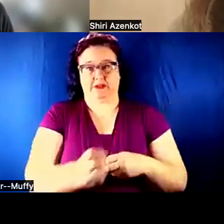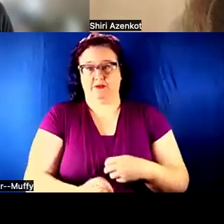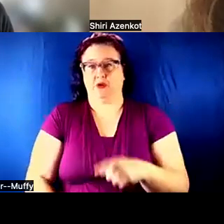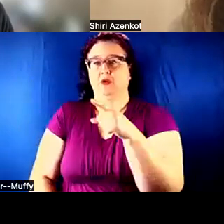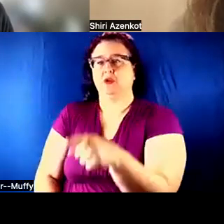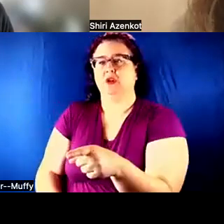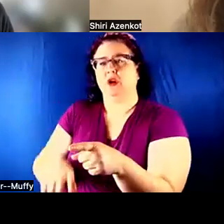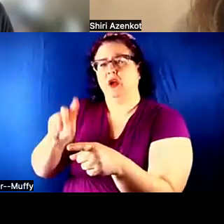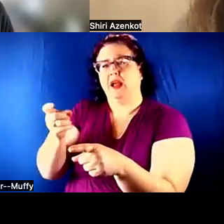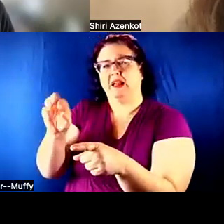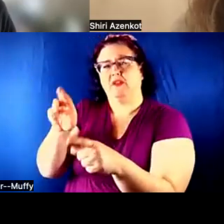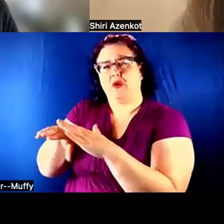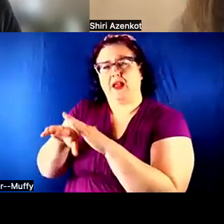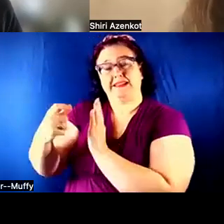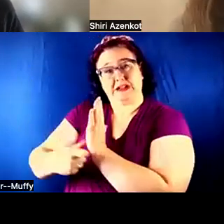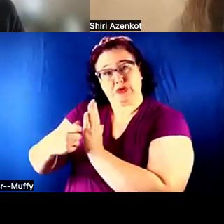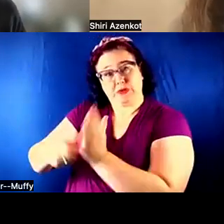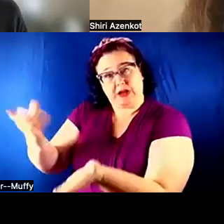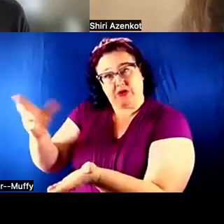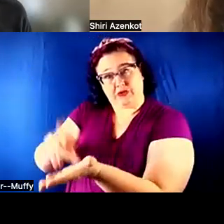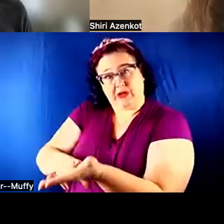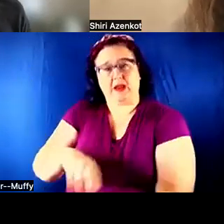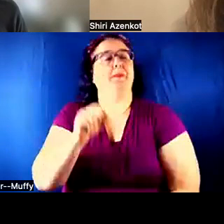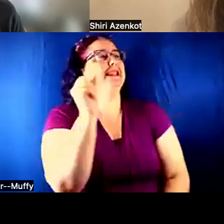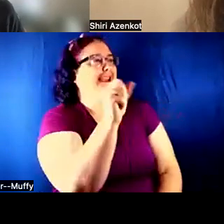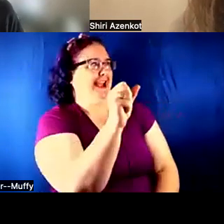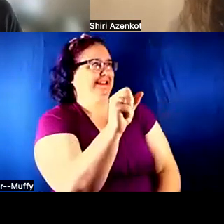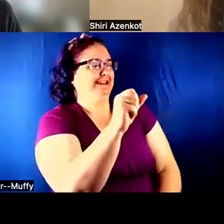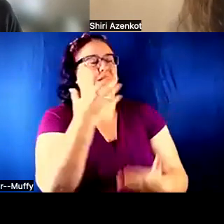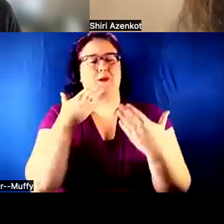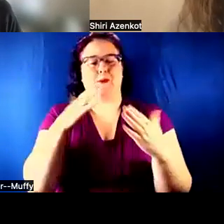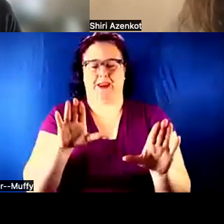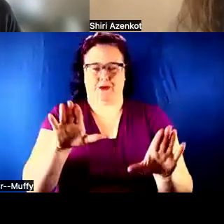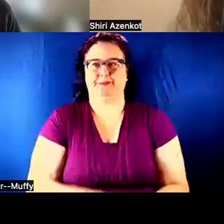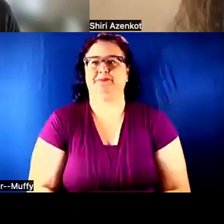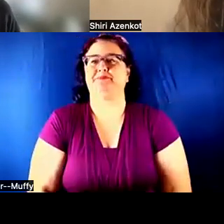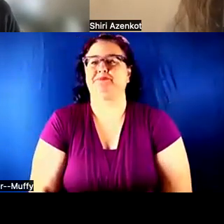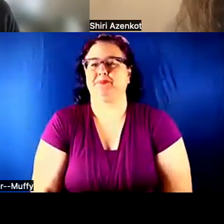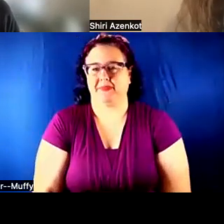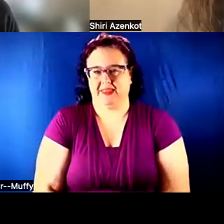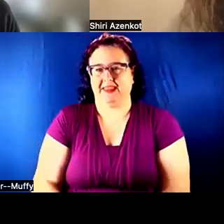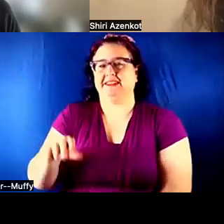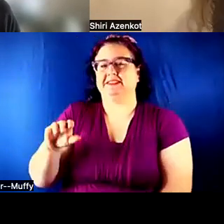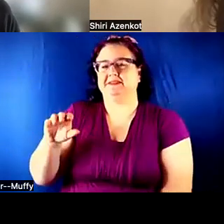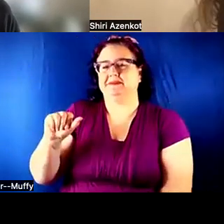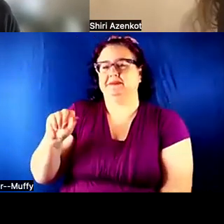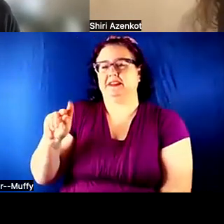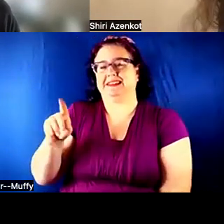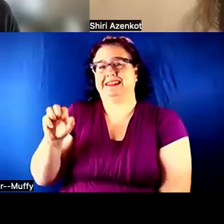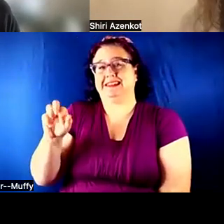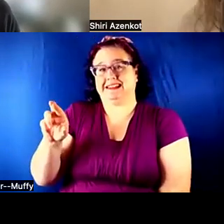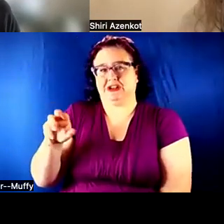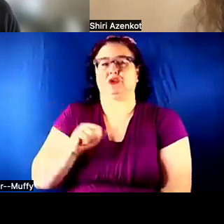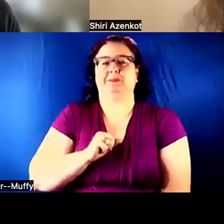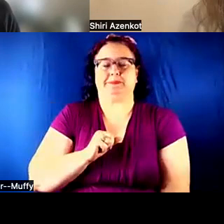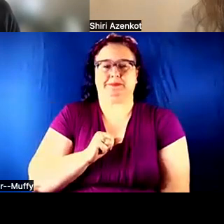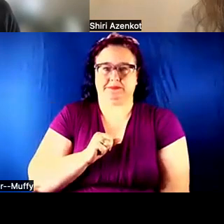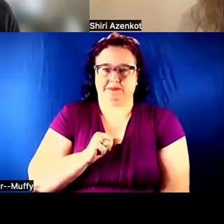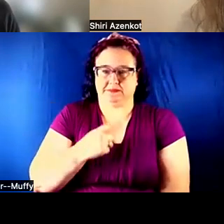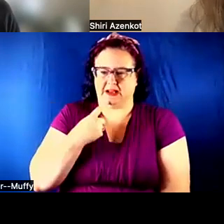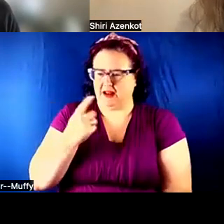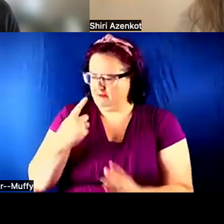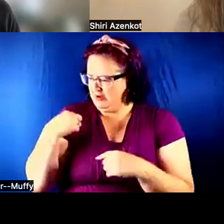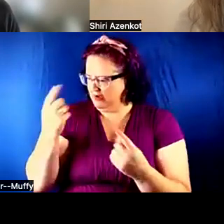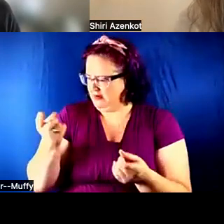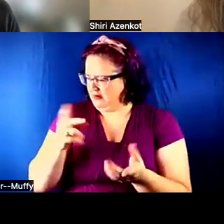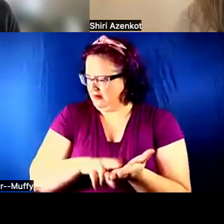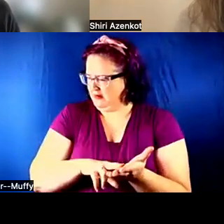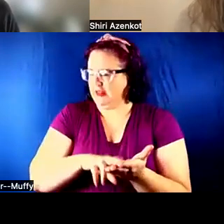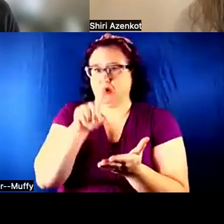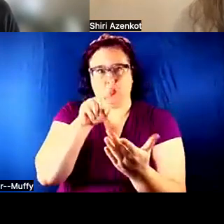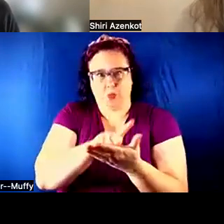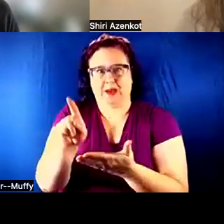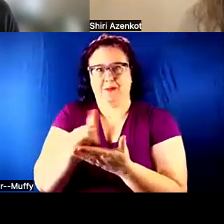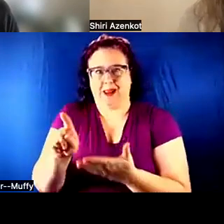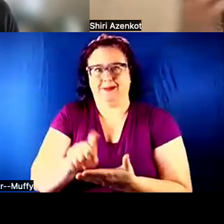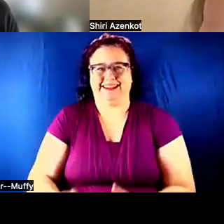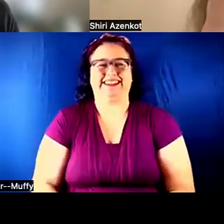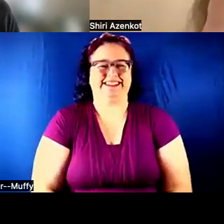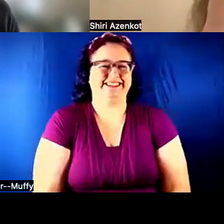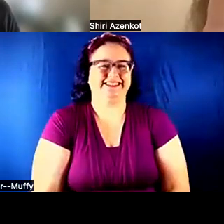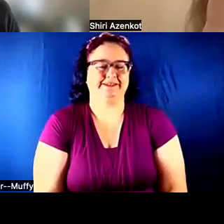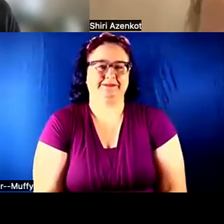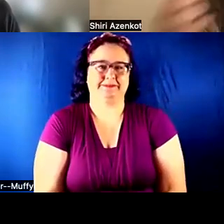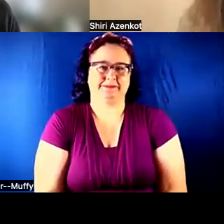I AM. YEAH, I HAVE BEEN GLANCING AT IT WEEK BY WEEK.